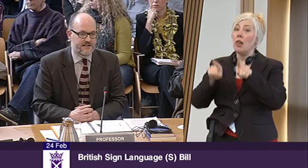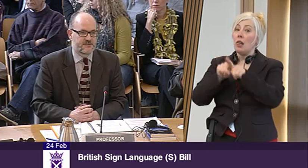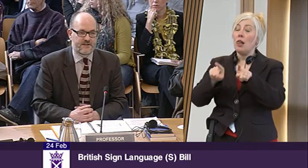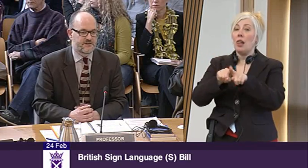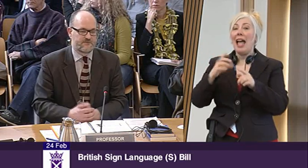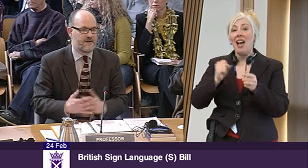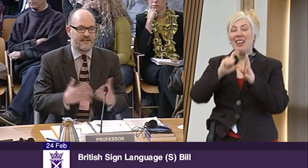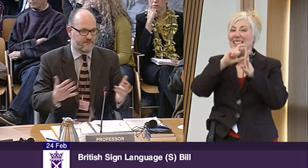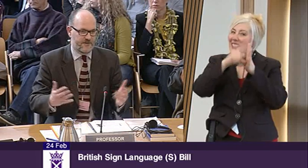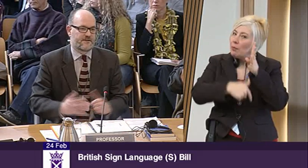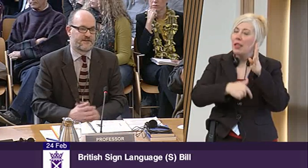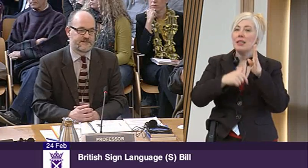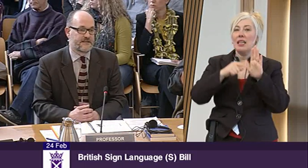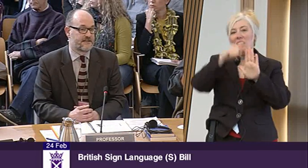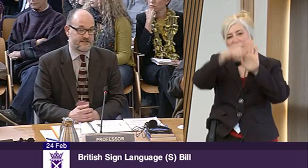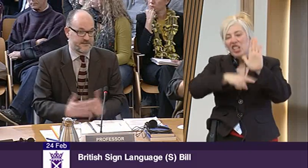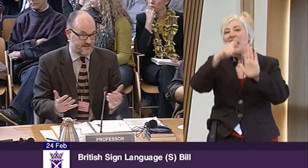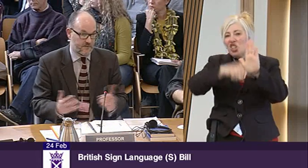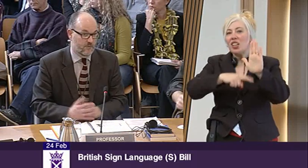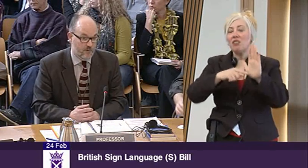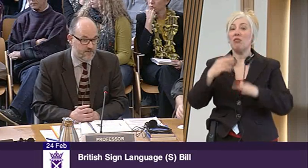legislation of many kinds since the second world war, but although it has been understood